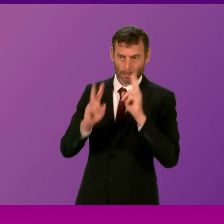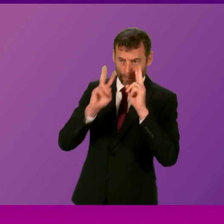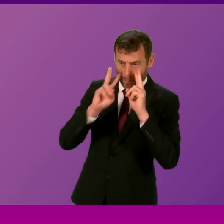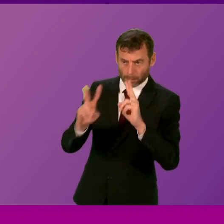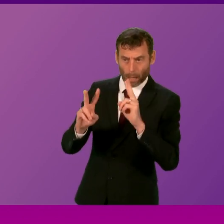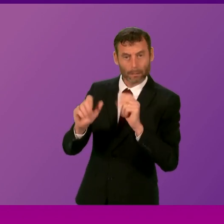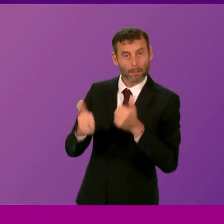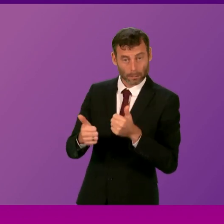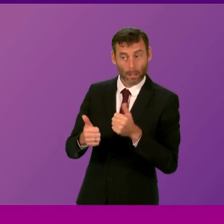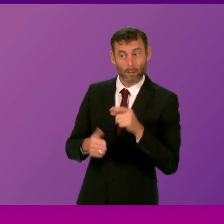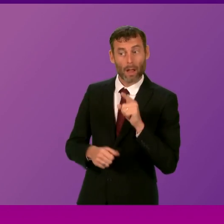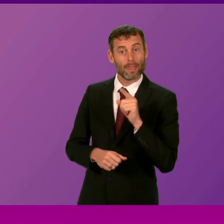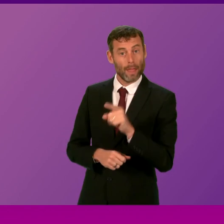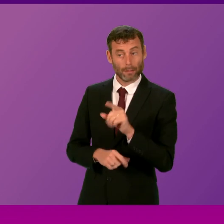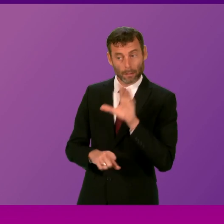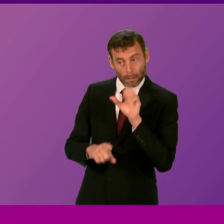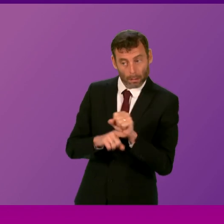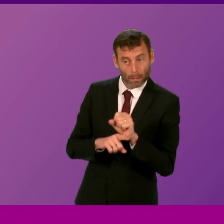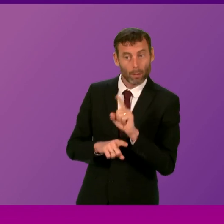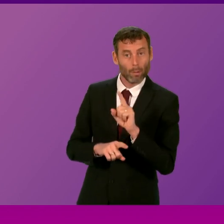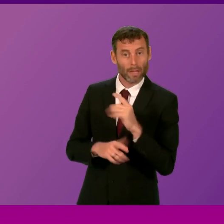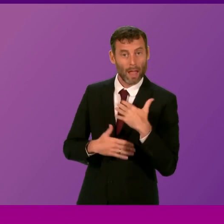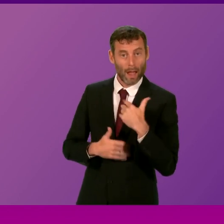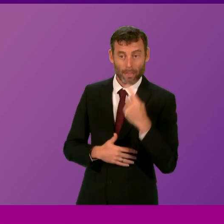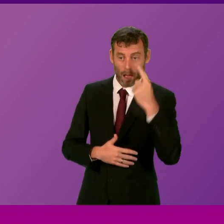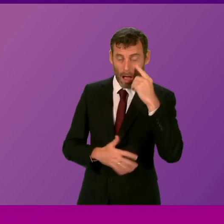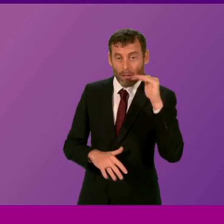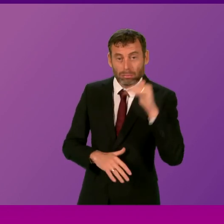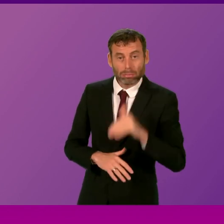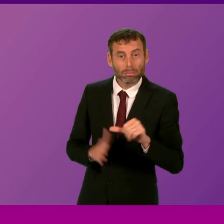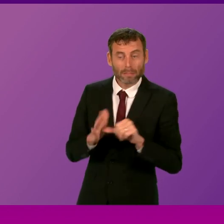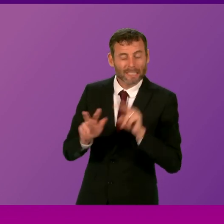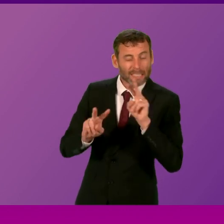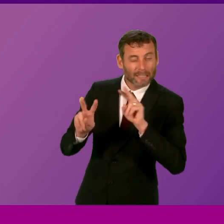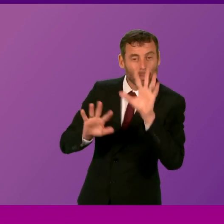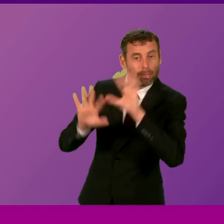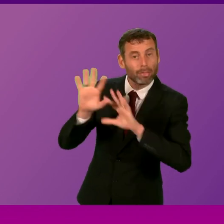early signs of sight-threatening conditions as well as other serious health conditions. I am